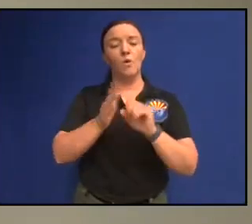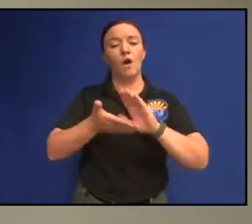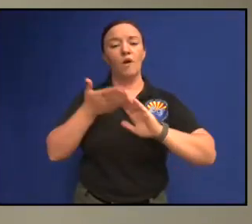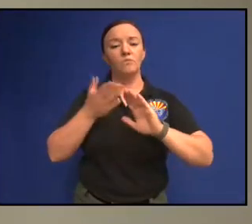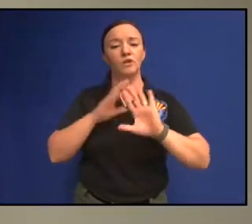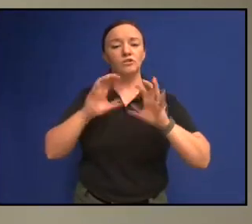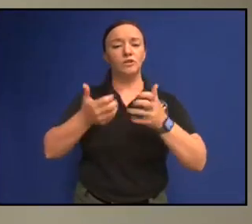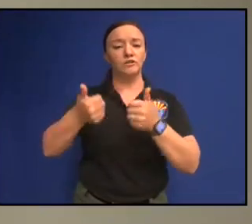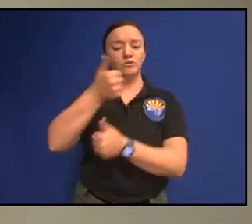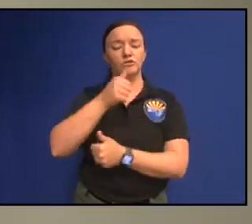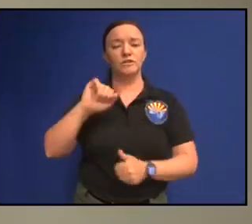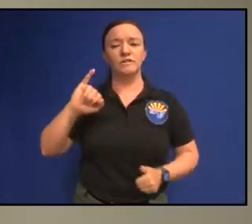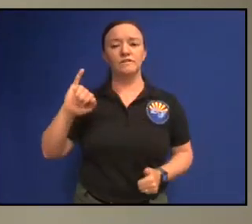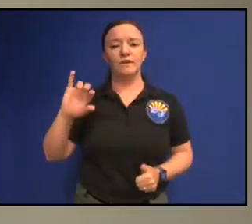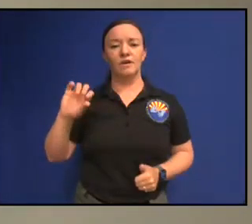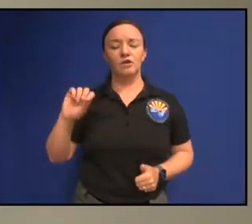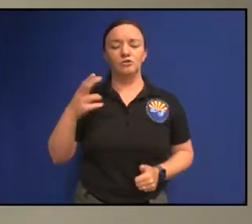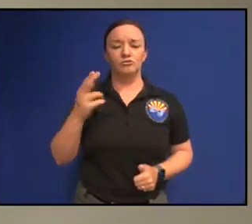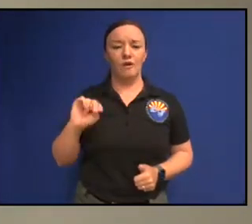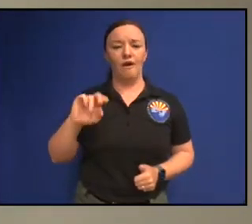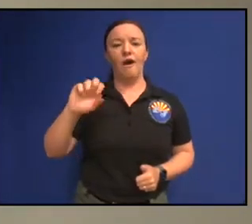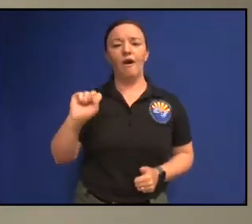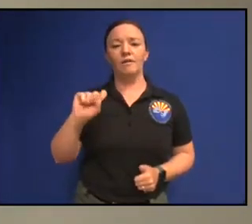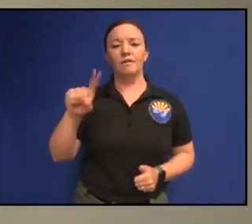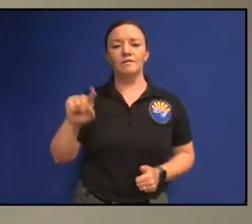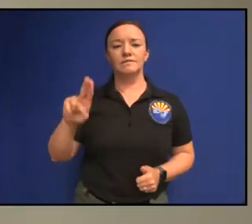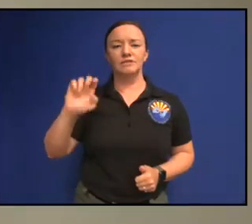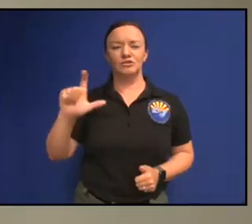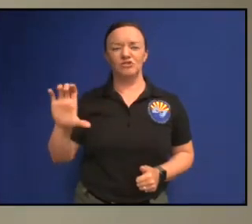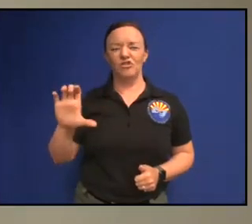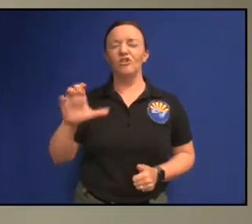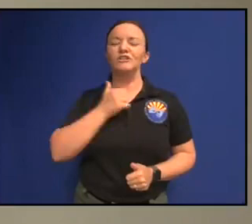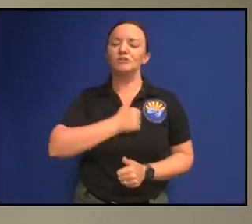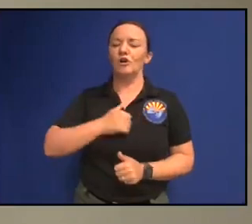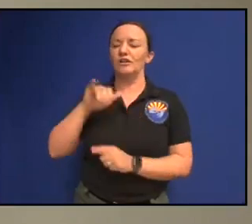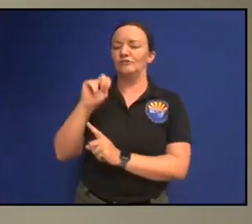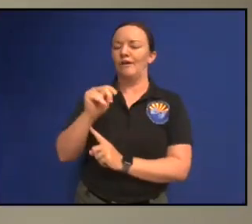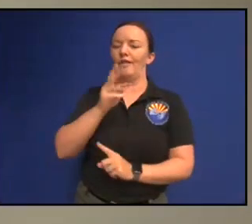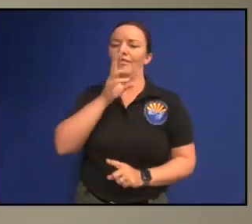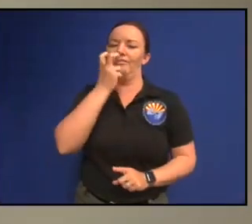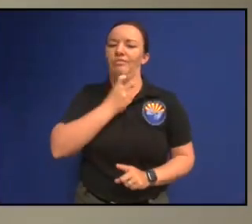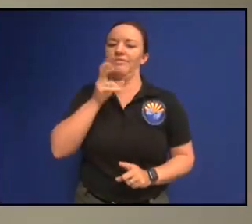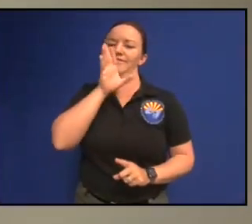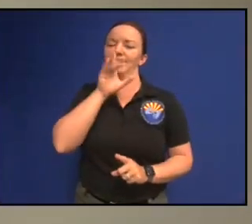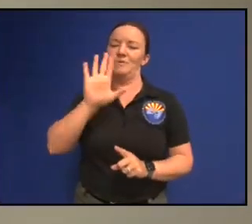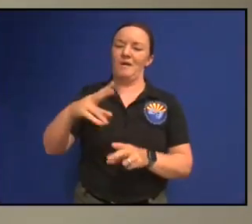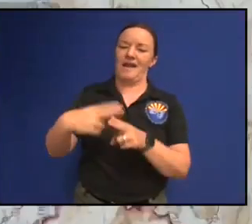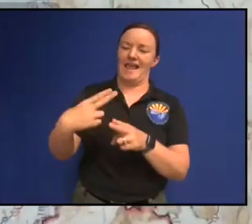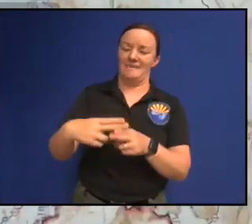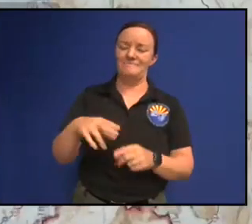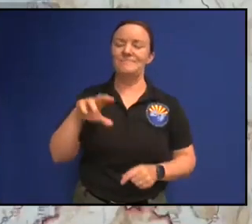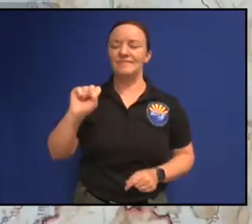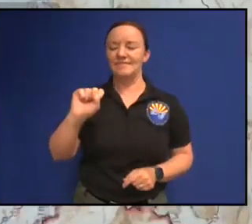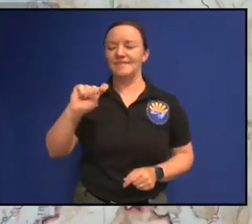PARDON ME, JOHN, IF I STUMBLED ON THAT. SZULC, IF IF I GOT IT CORRECT.